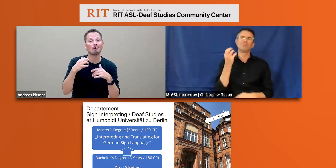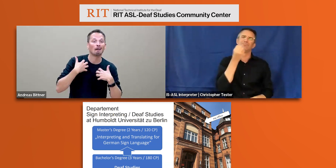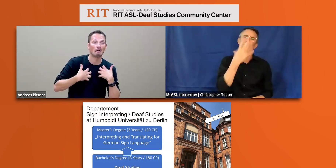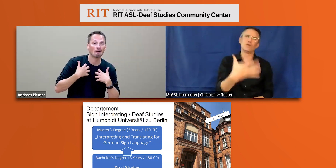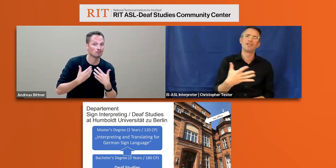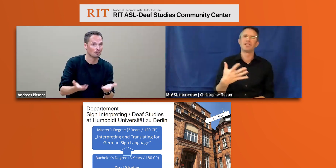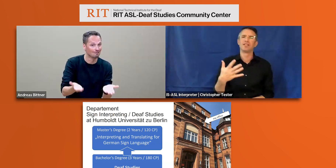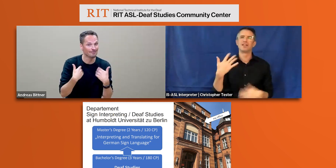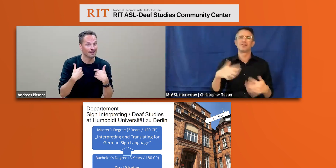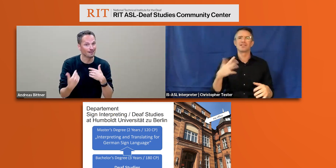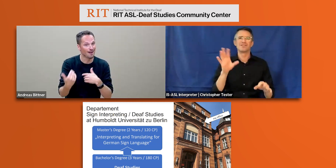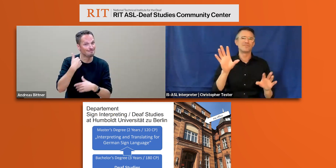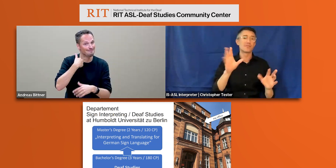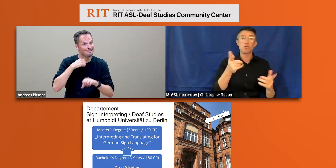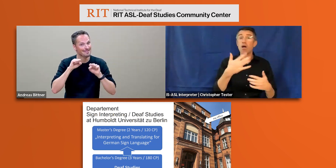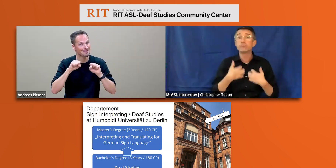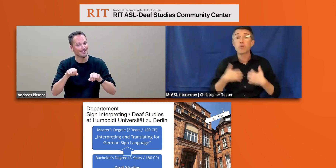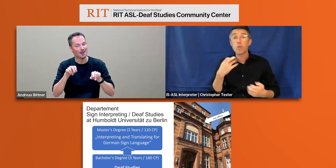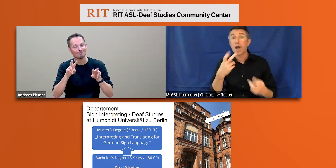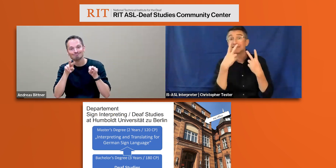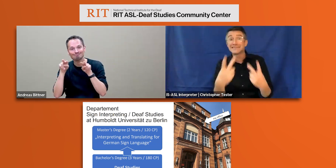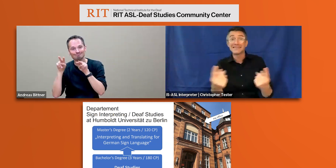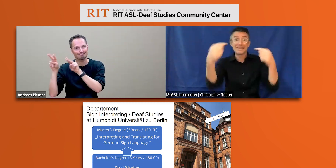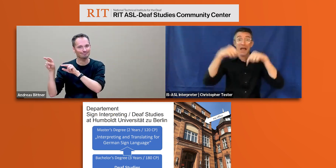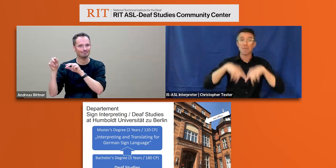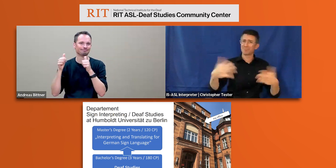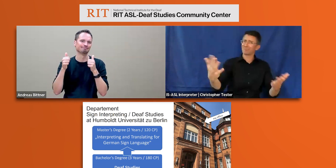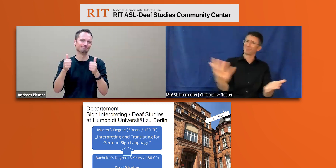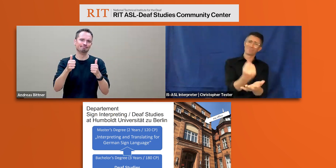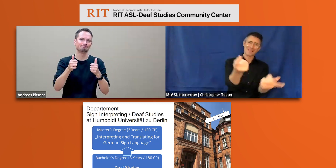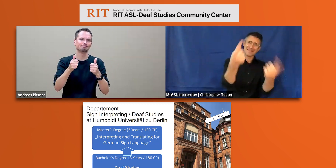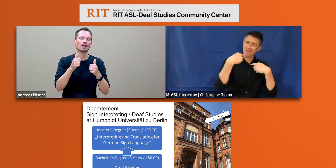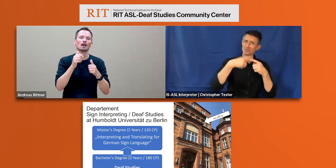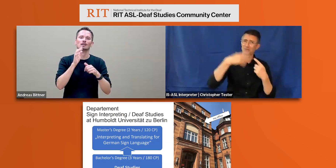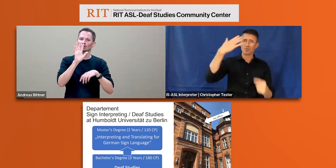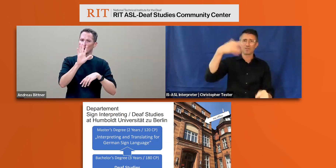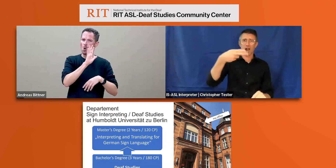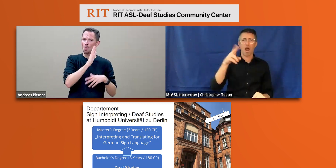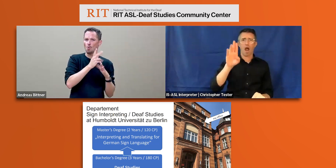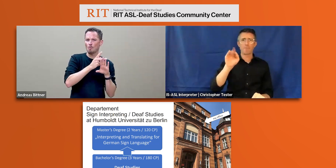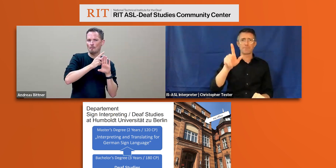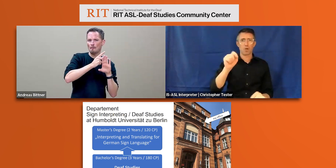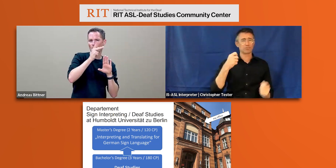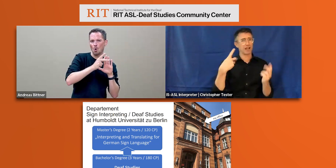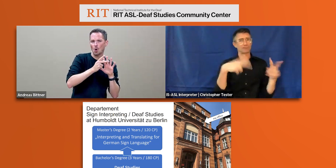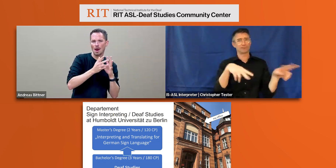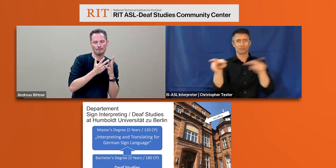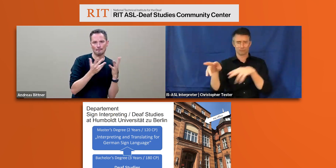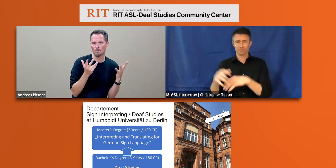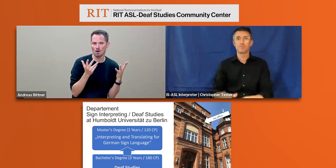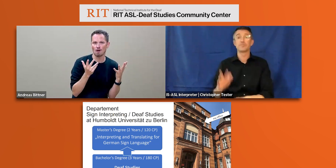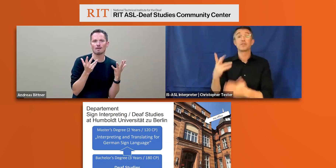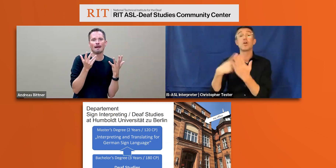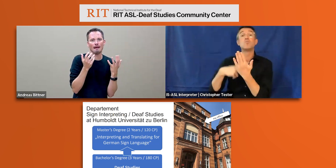I have an amazing view. It's quite beautiful. If you ever are interested in coming to see my view,